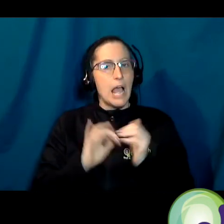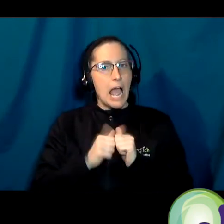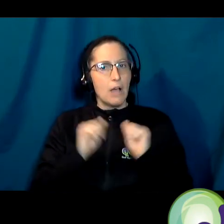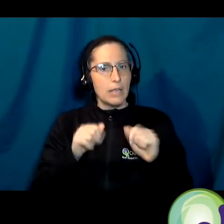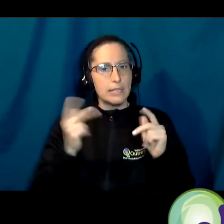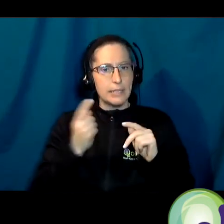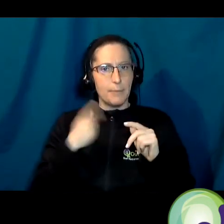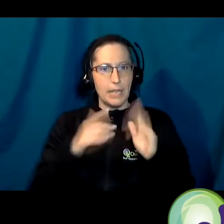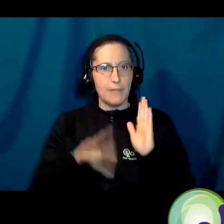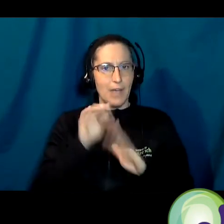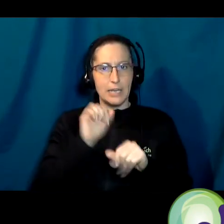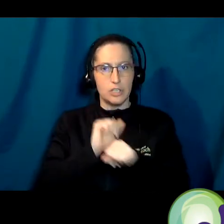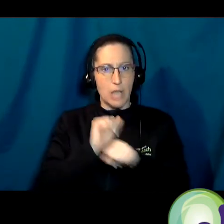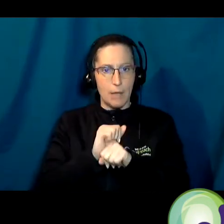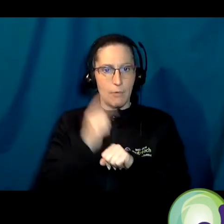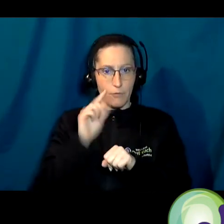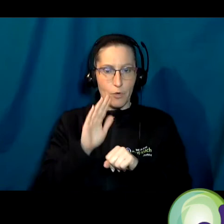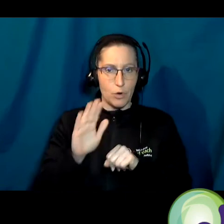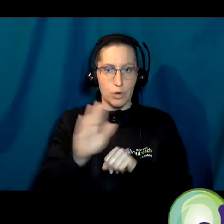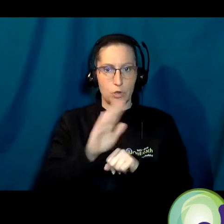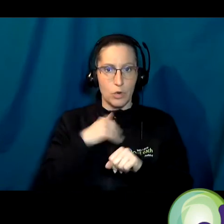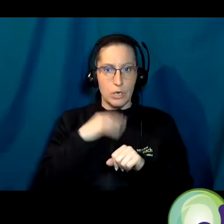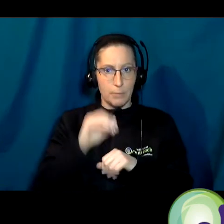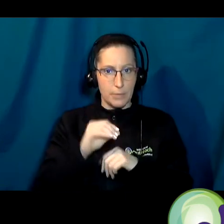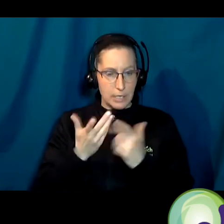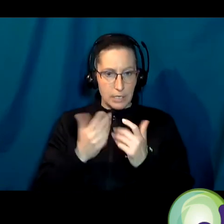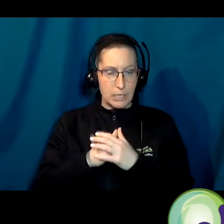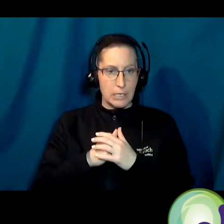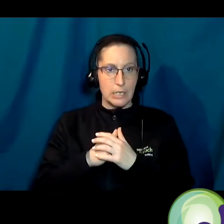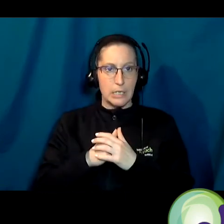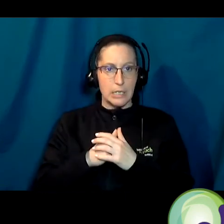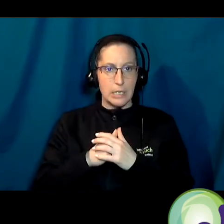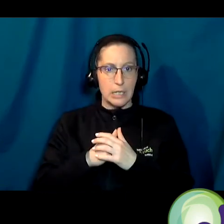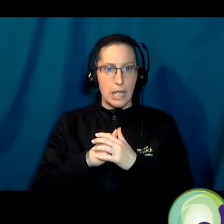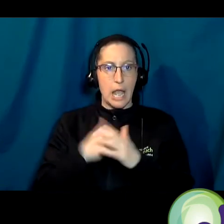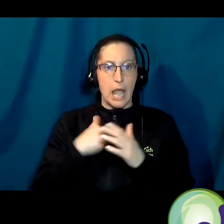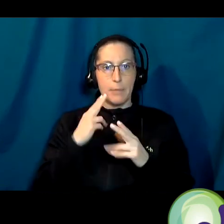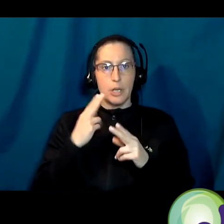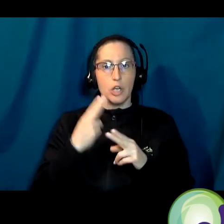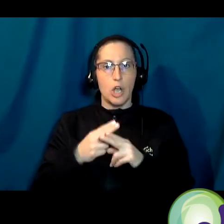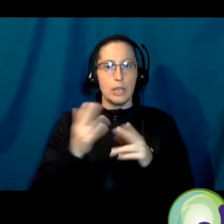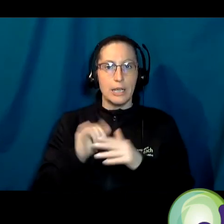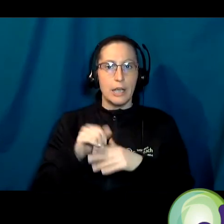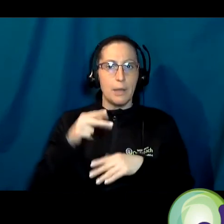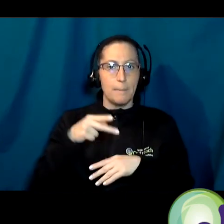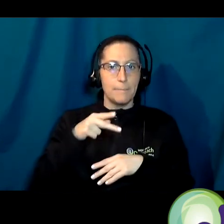finding a job opportunity with Plastic Ingenuity? And I'm going to call it a PI for short because I